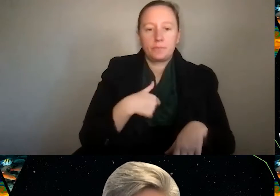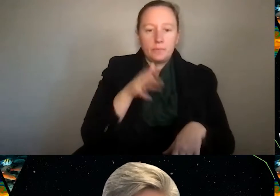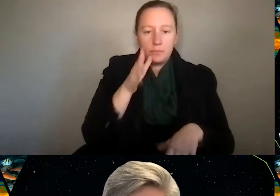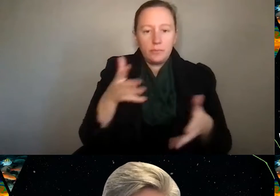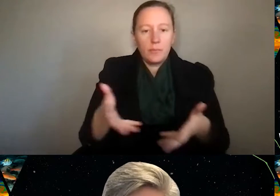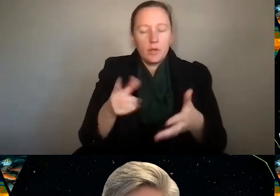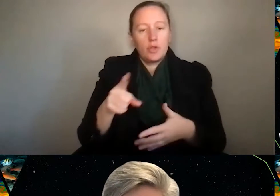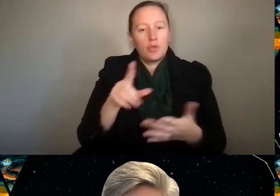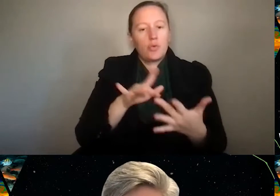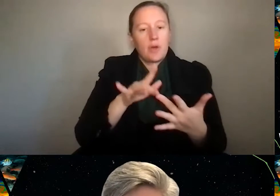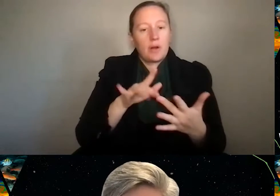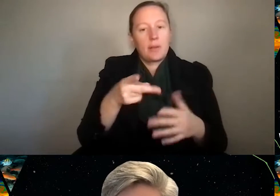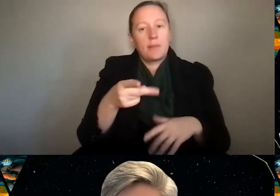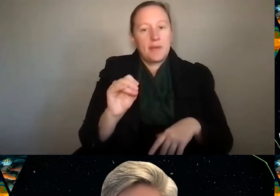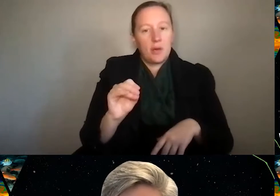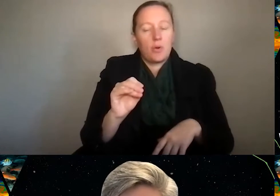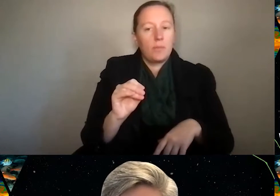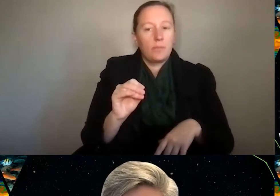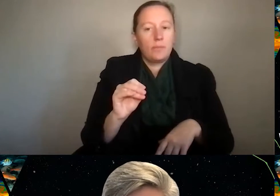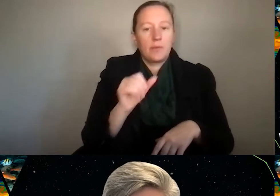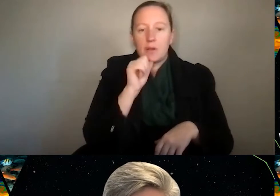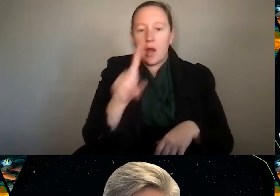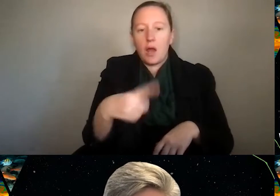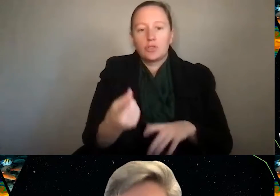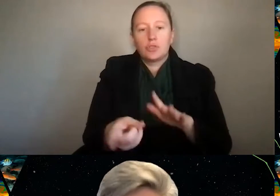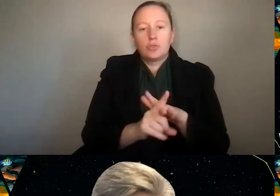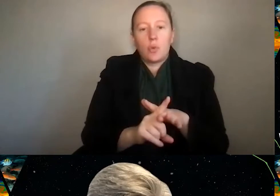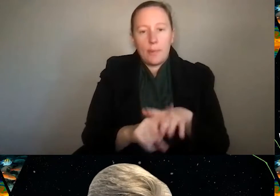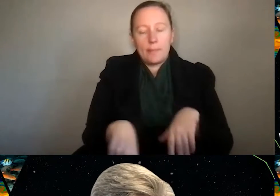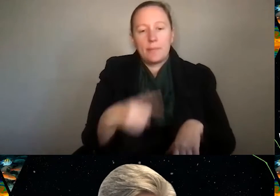actually reach out to that PO and not just show up just to make sure that they're